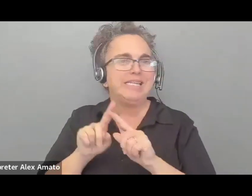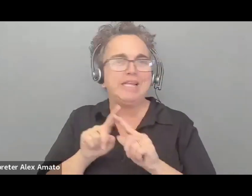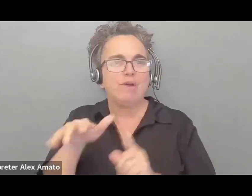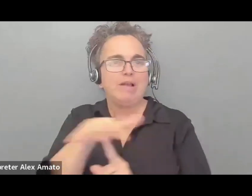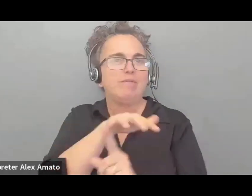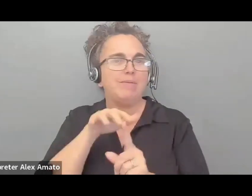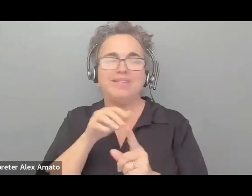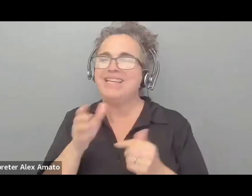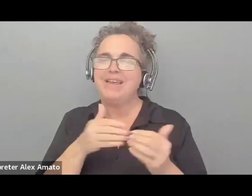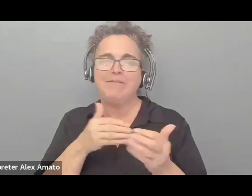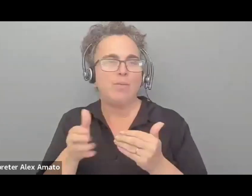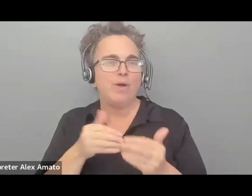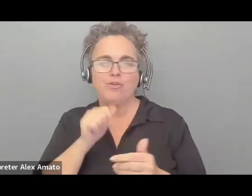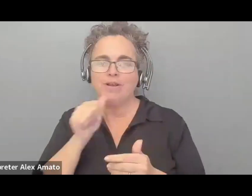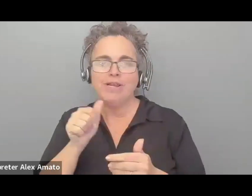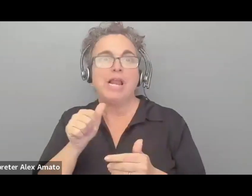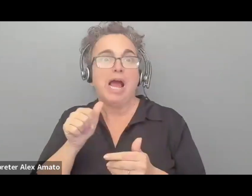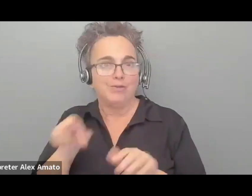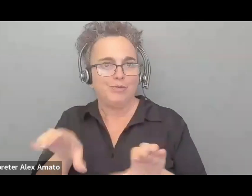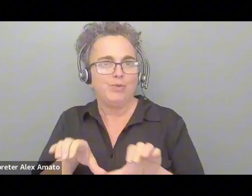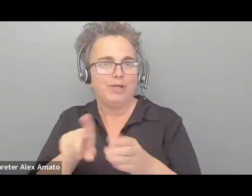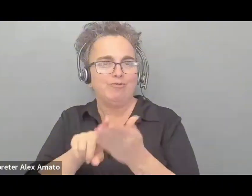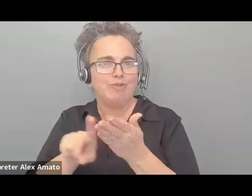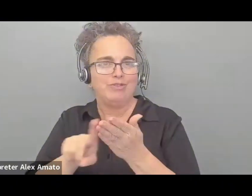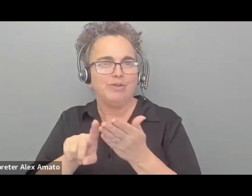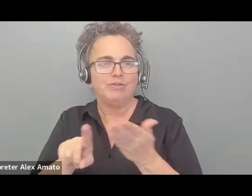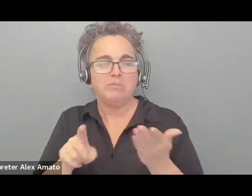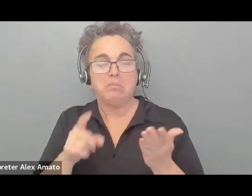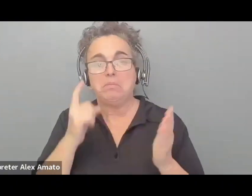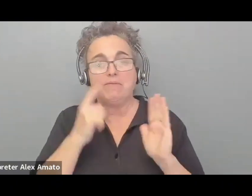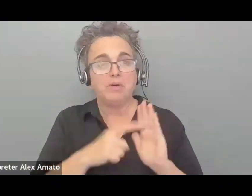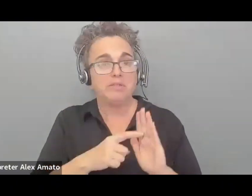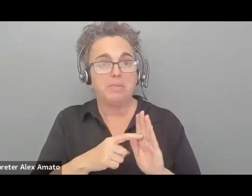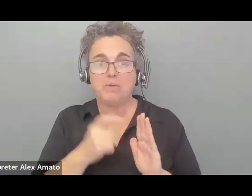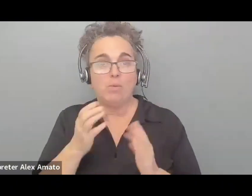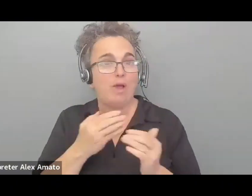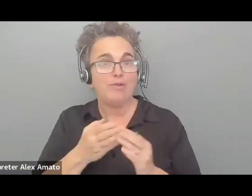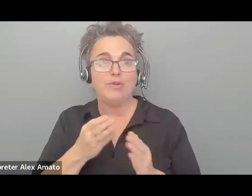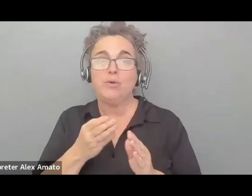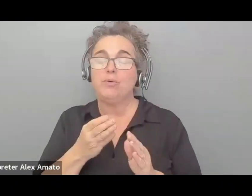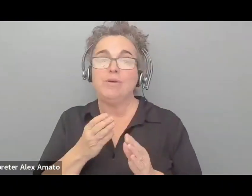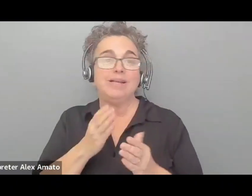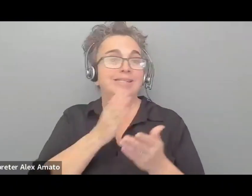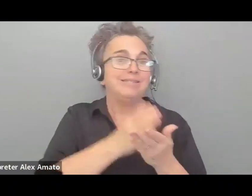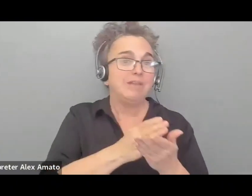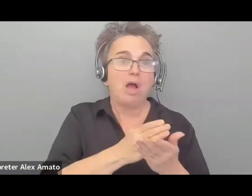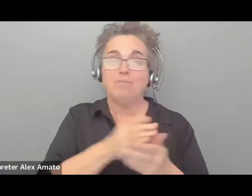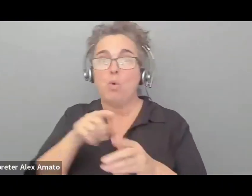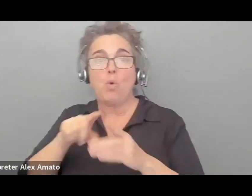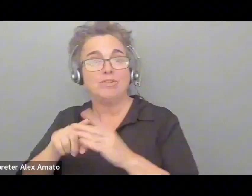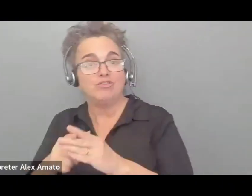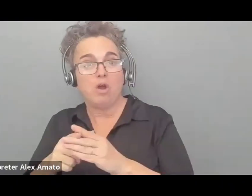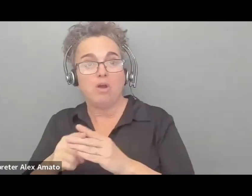And what I mean by that is when you're about to start or stop sharing your screen in a virtual setting, always give the audience a few seconds